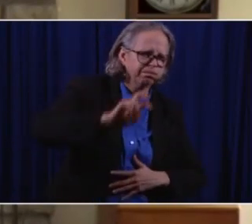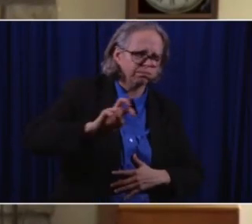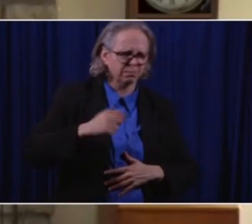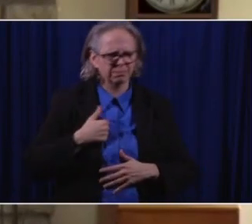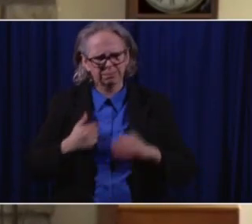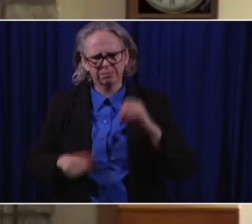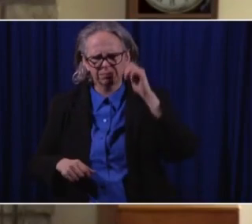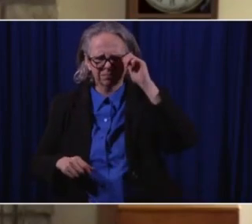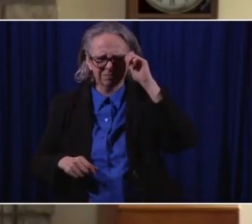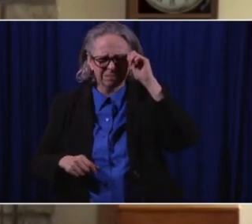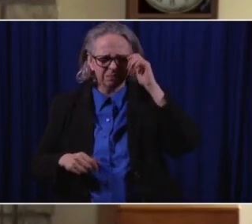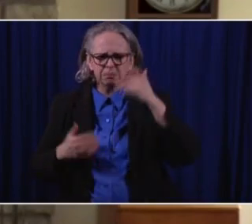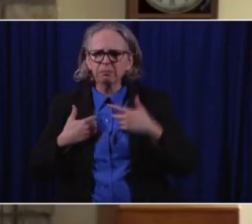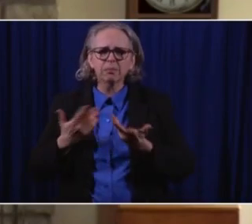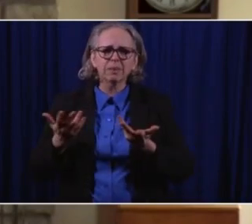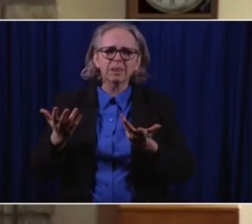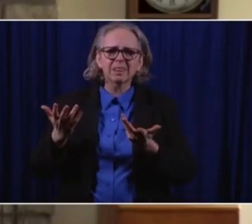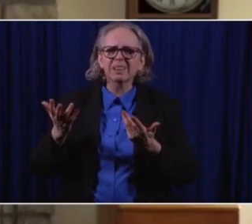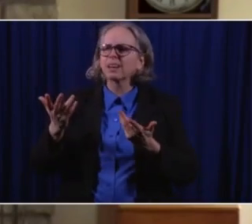staff and I travel around the